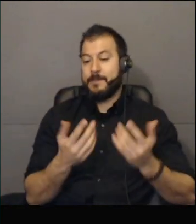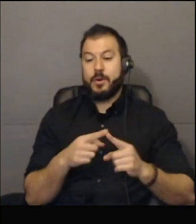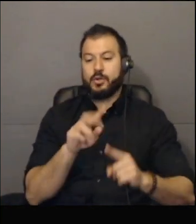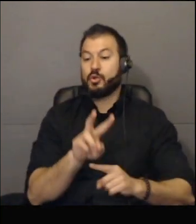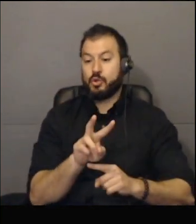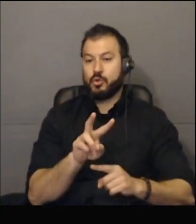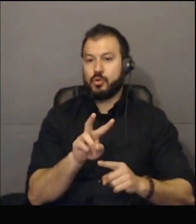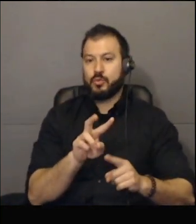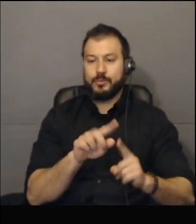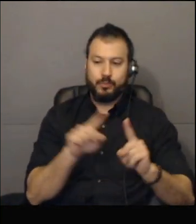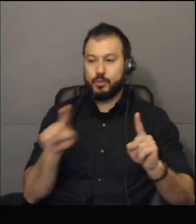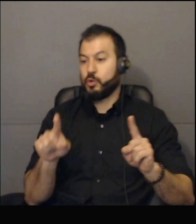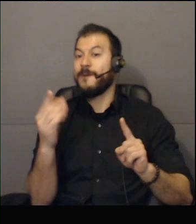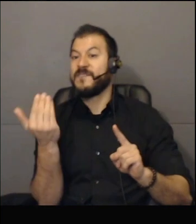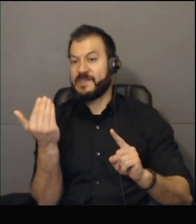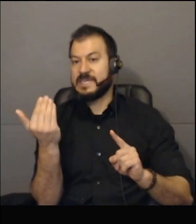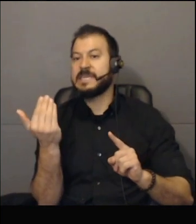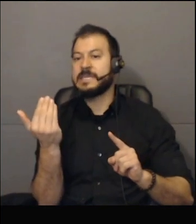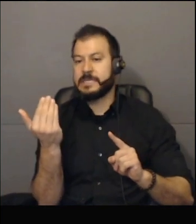for example, and we wanted to start.